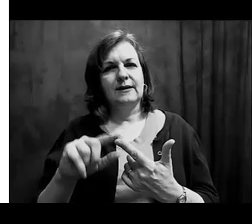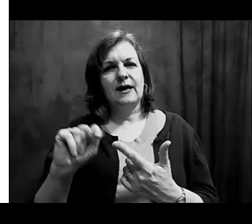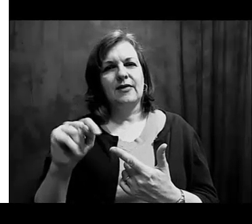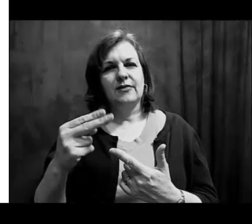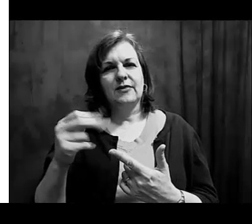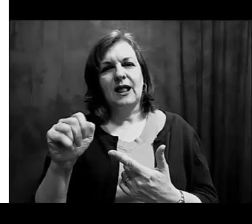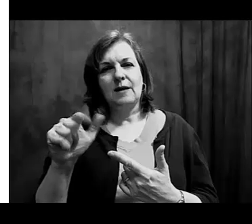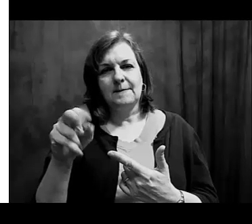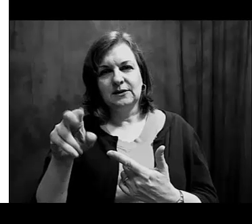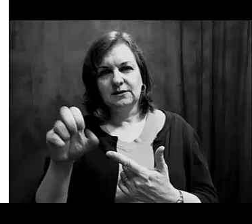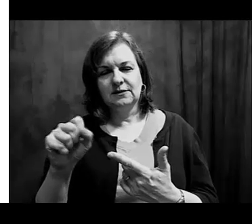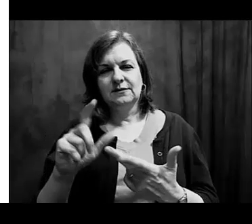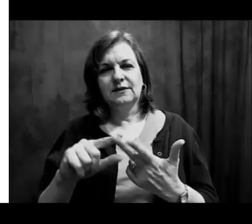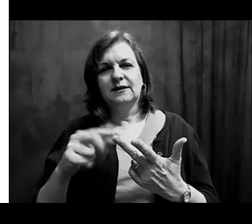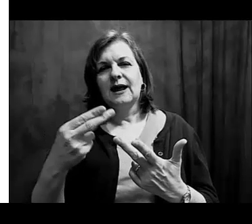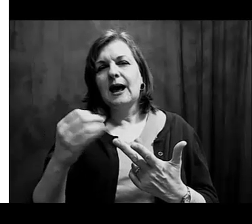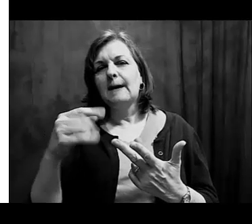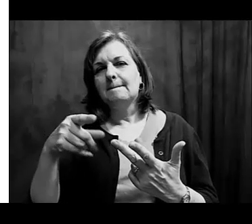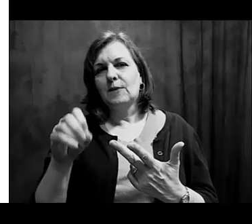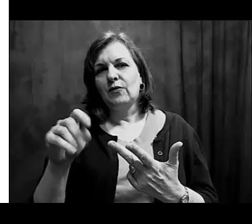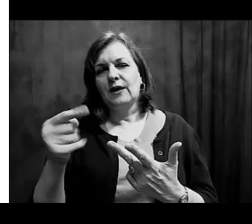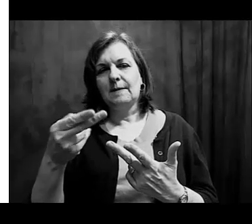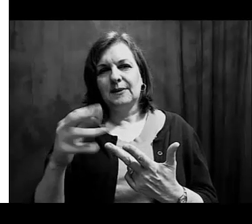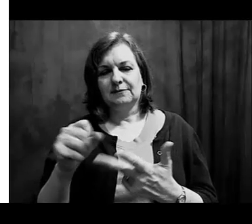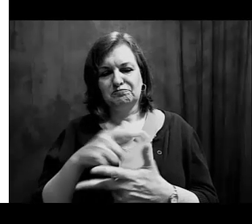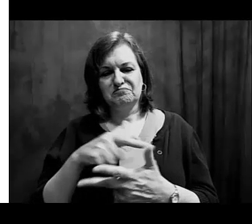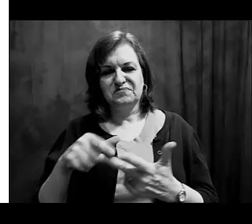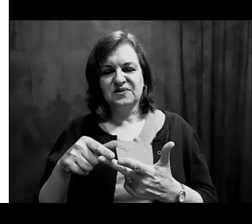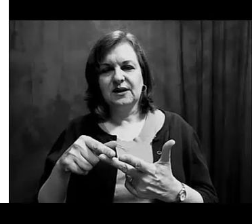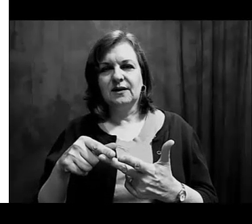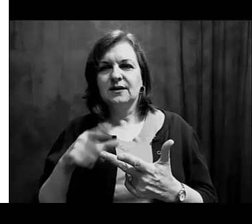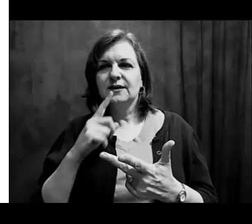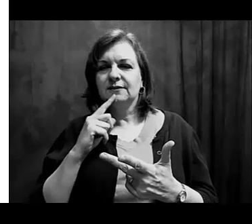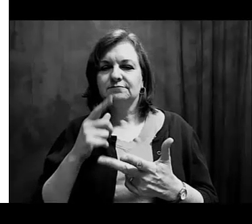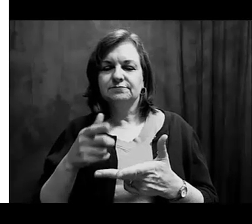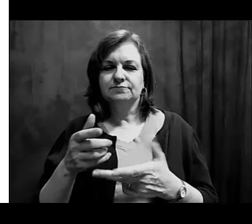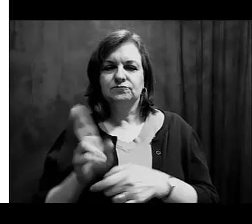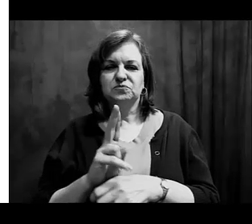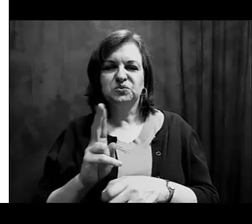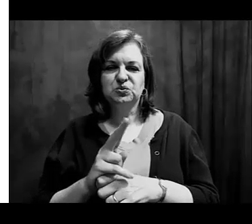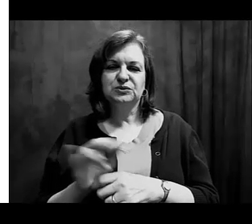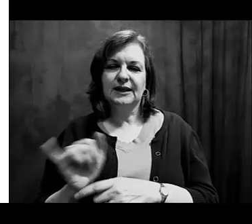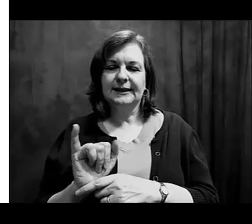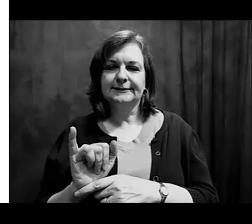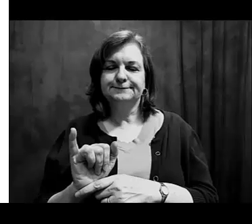we're actually going to use this as a conduit or a conduction center